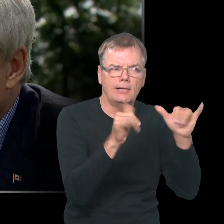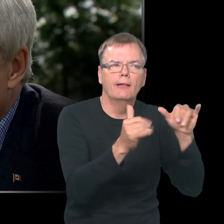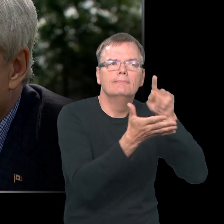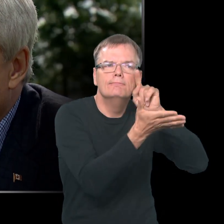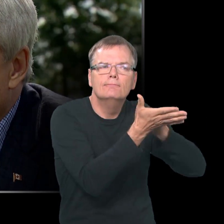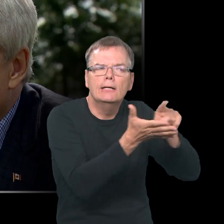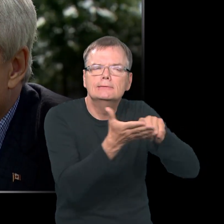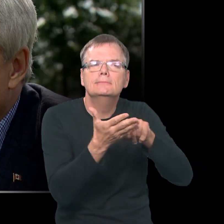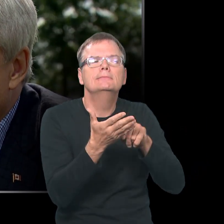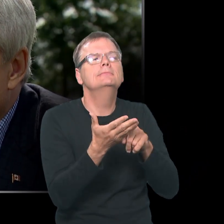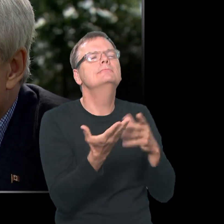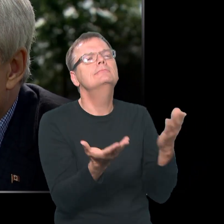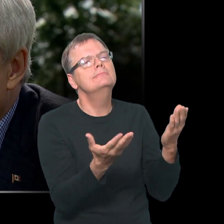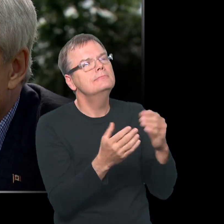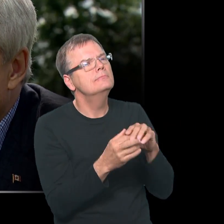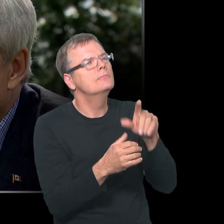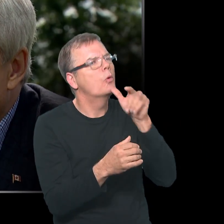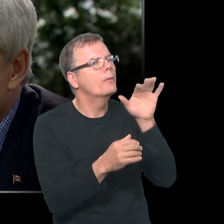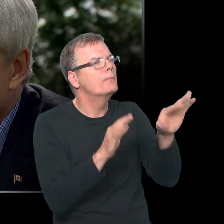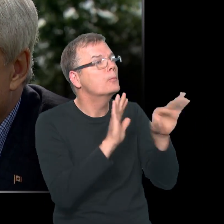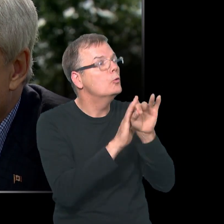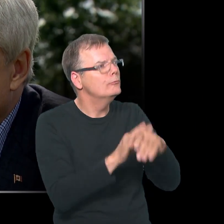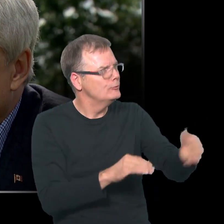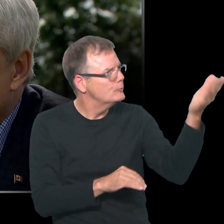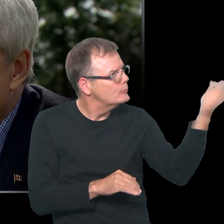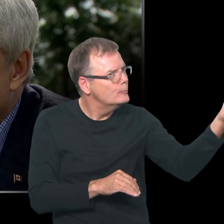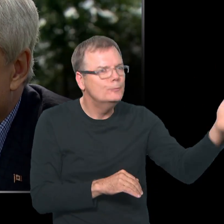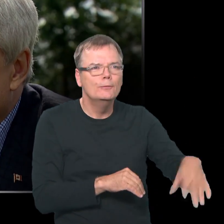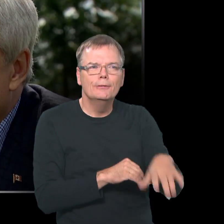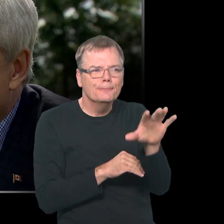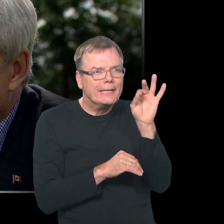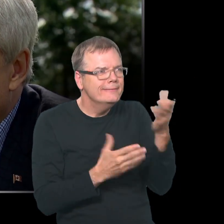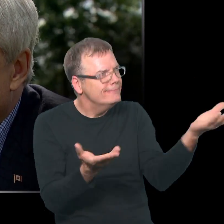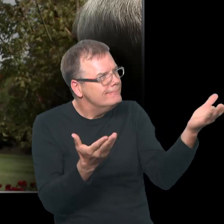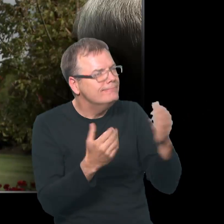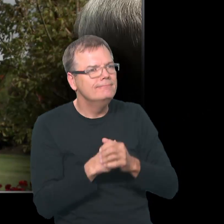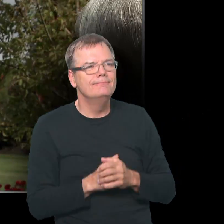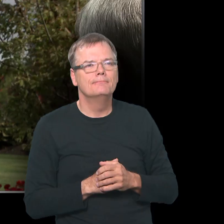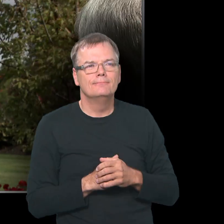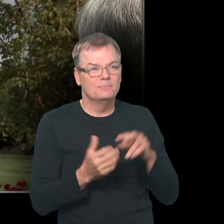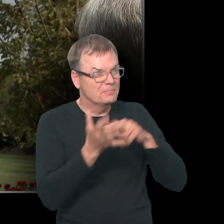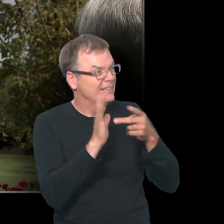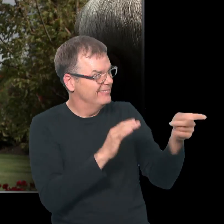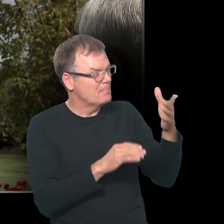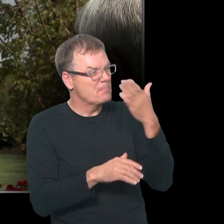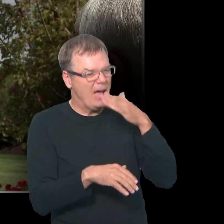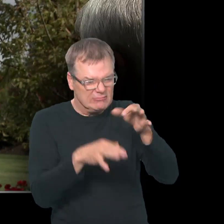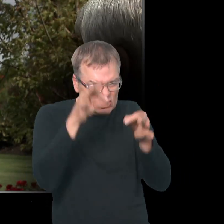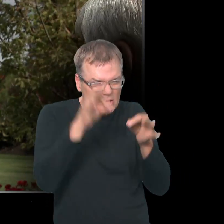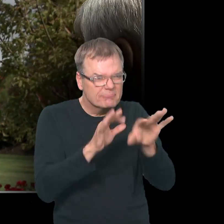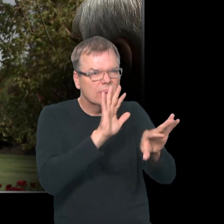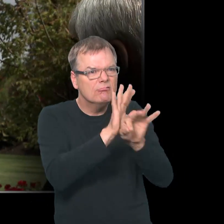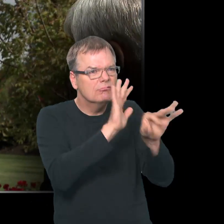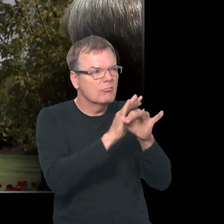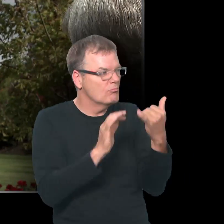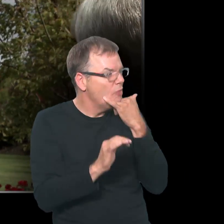or suspicion has been raised surrounding them and investigations are underway into the way they conducted their office.